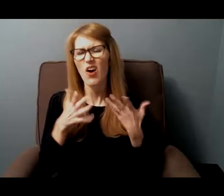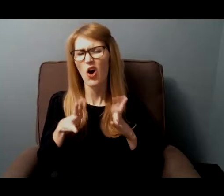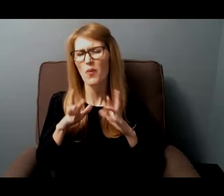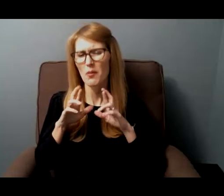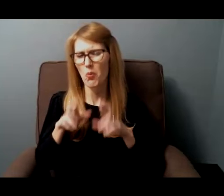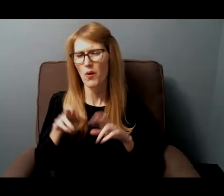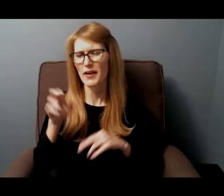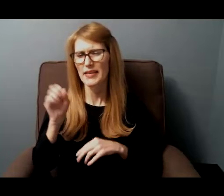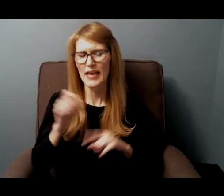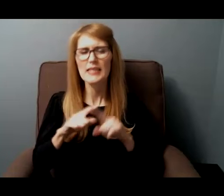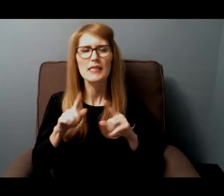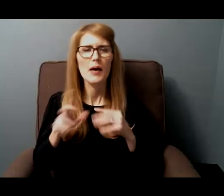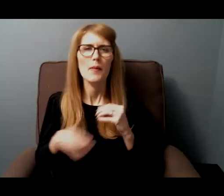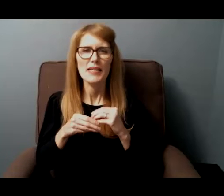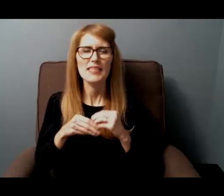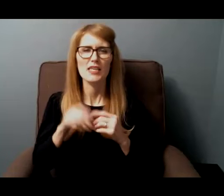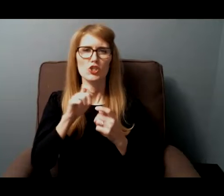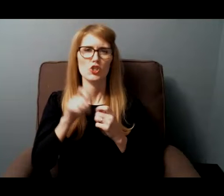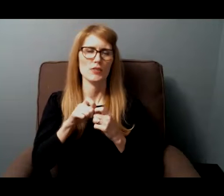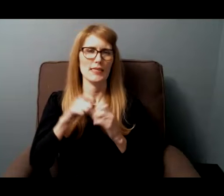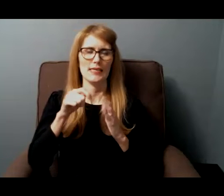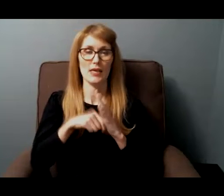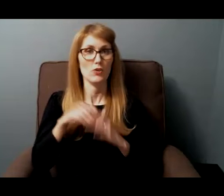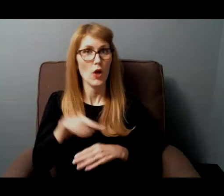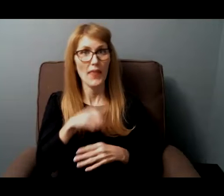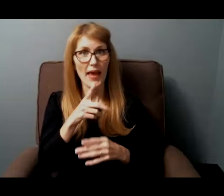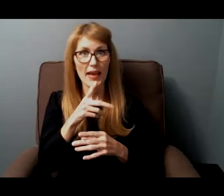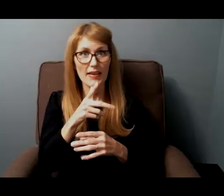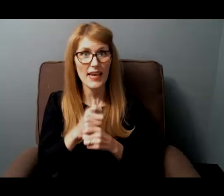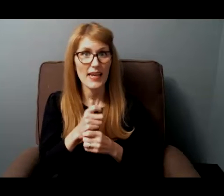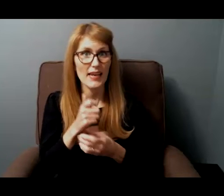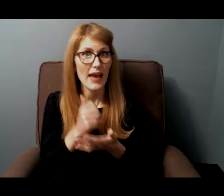like are they getting any extra help running the business, any unpaid help running the business? Do